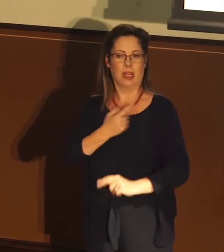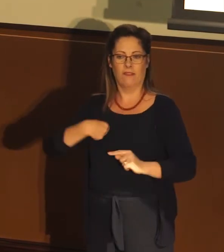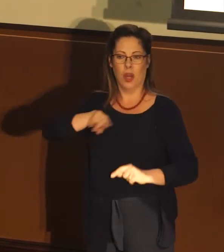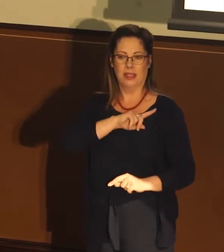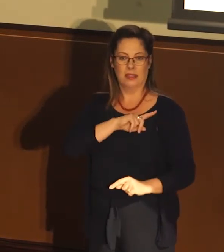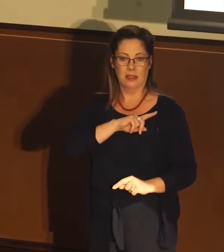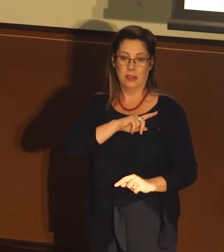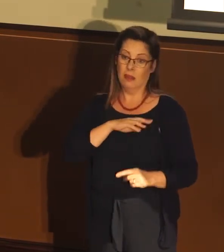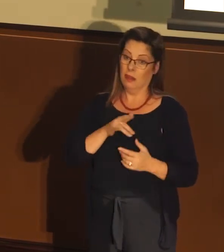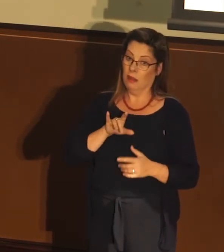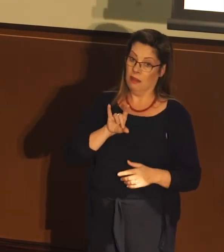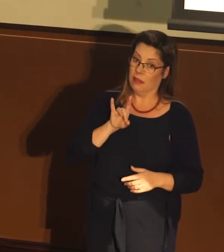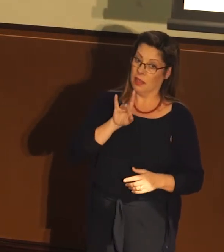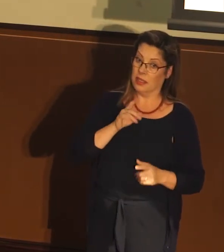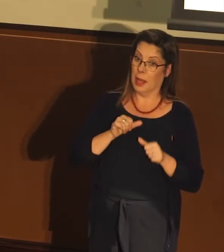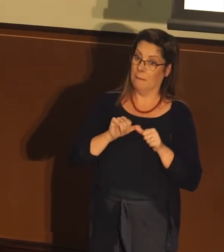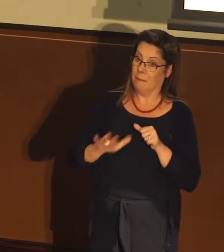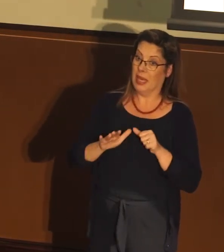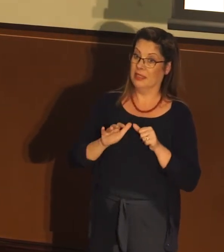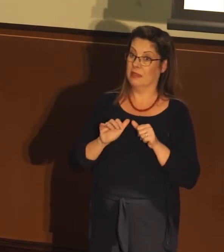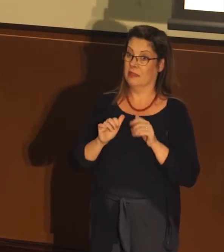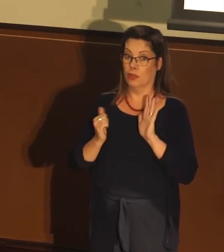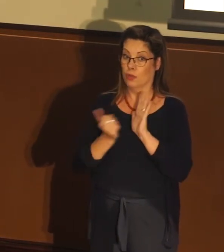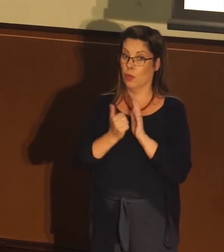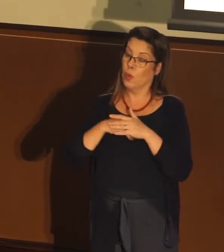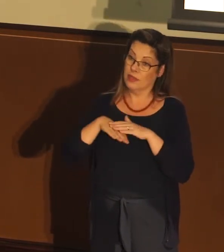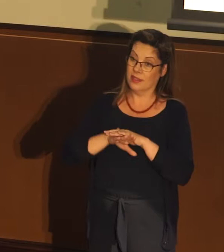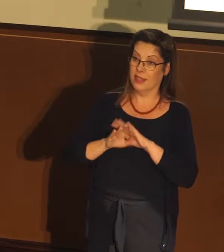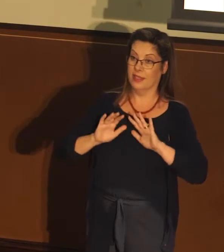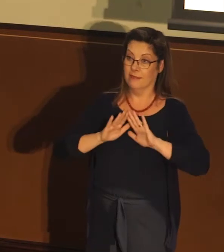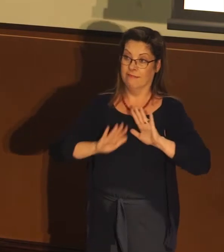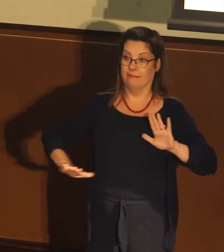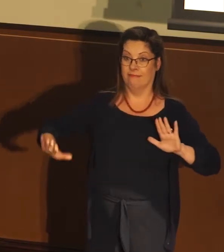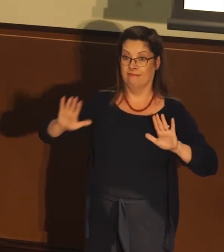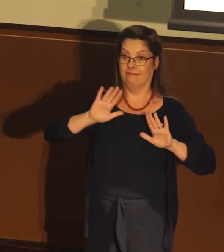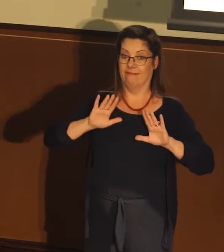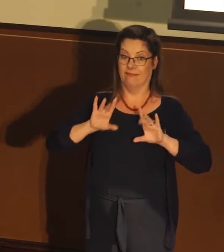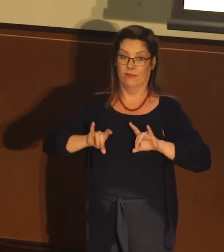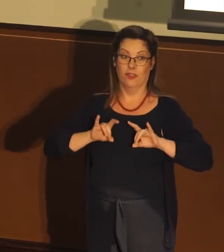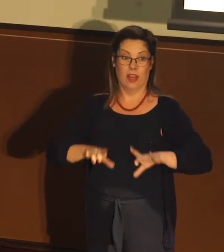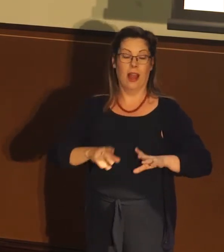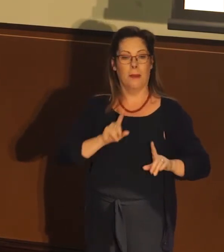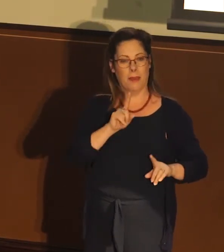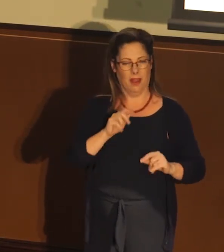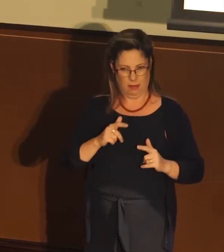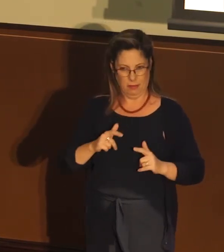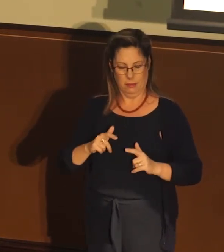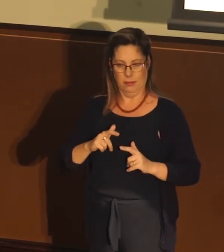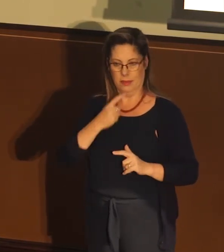the ten best stores being run if I wanna be honest but seriously, it's good to see that that inclusion is happening as well